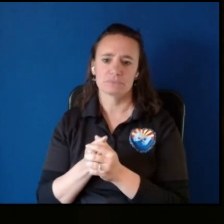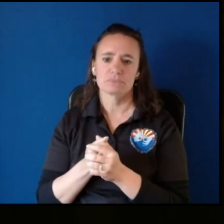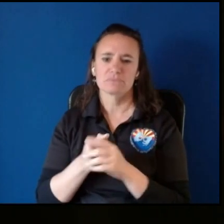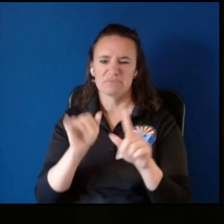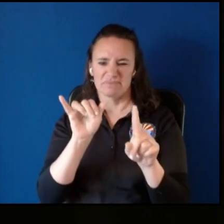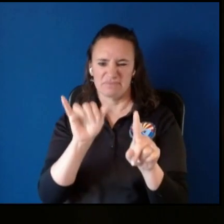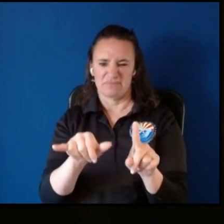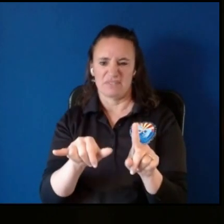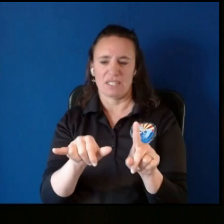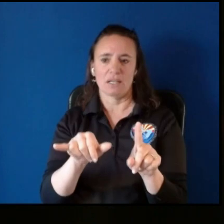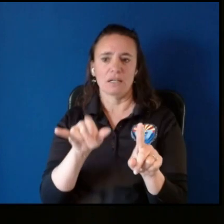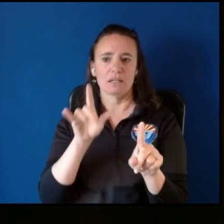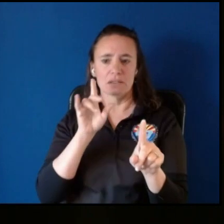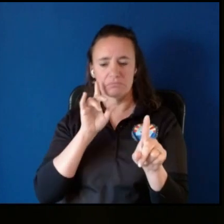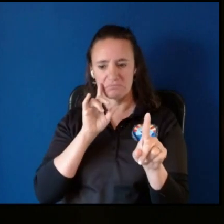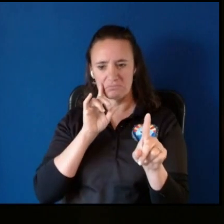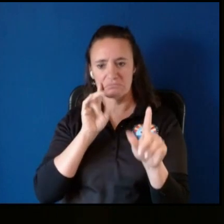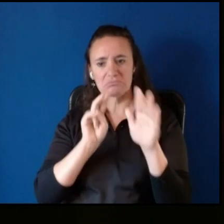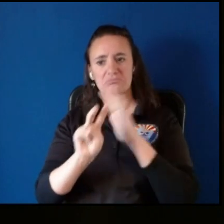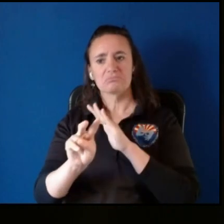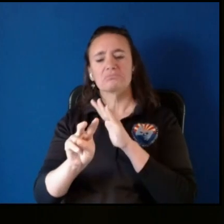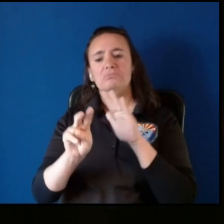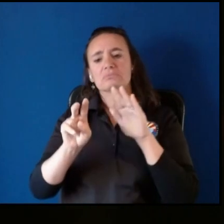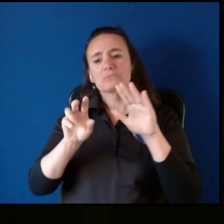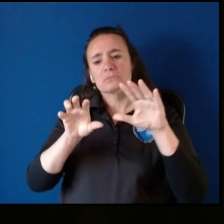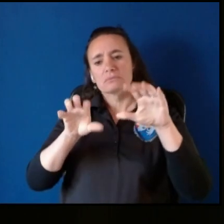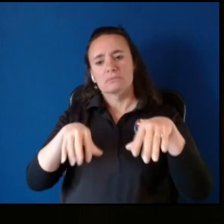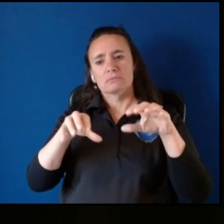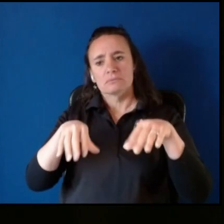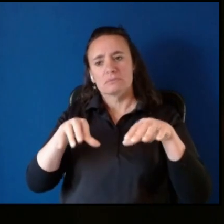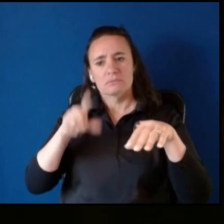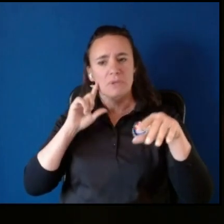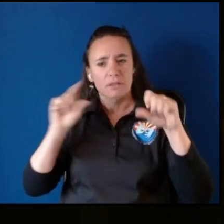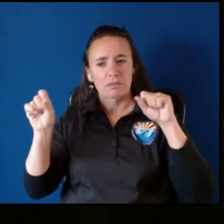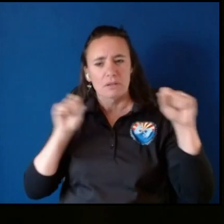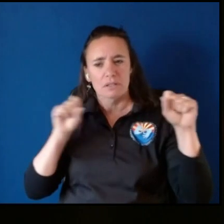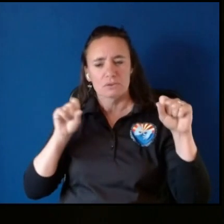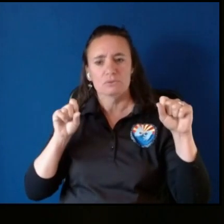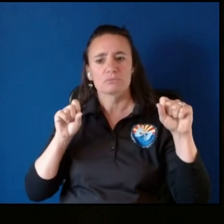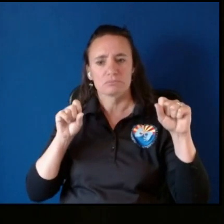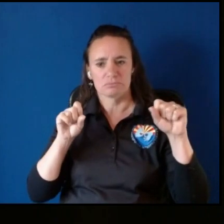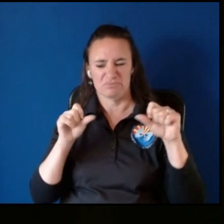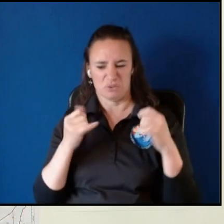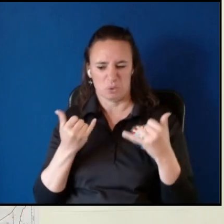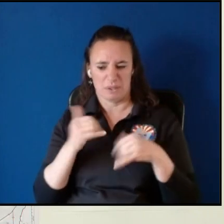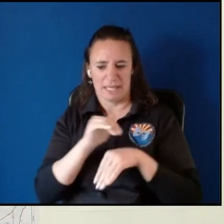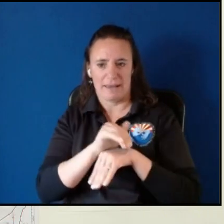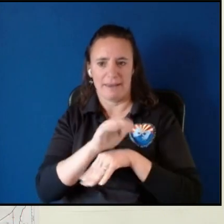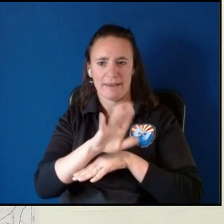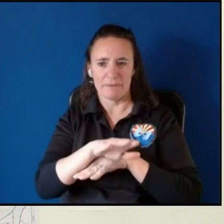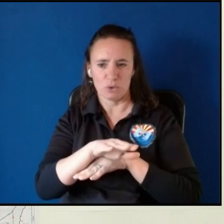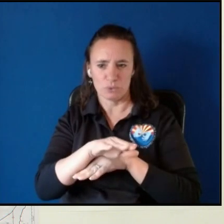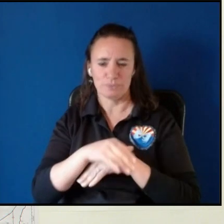and thunderstorm potential in the afternoon and early evening hours tonight. The best chances will be from 3PM this afternoon